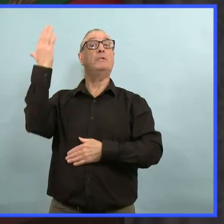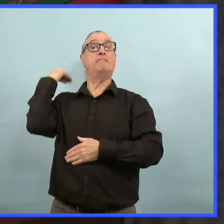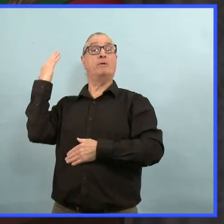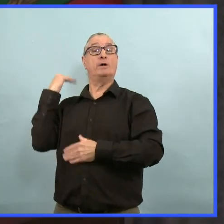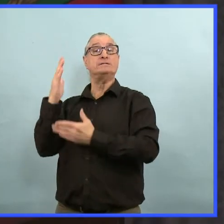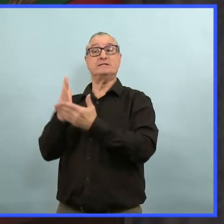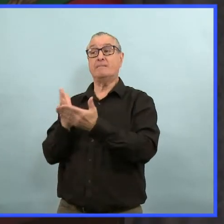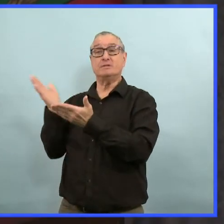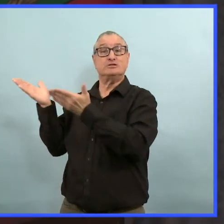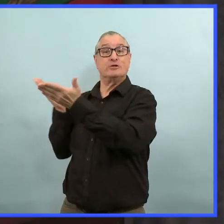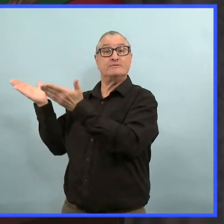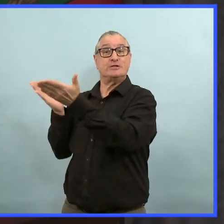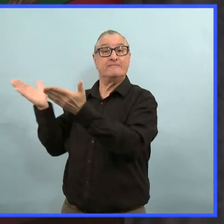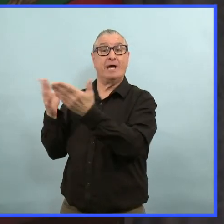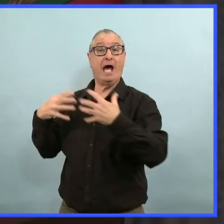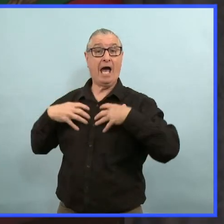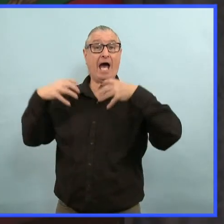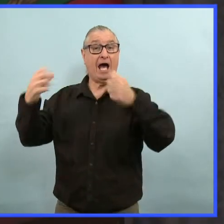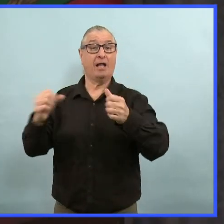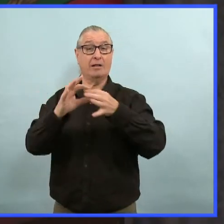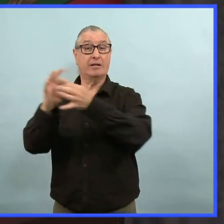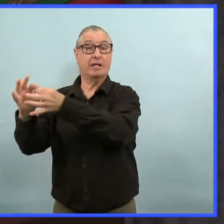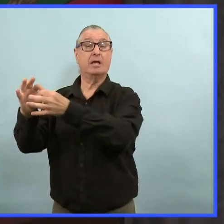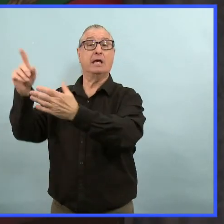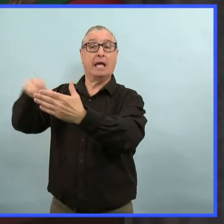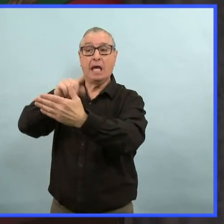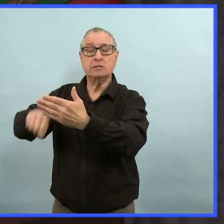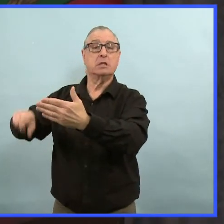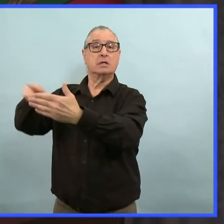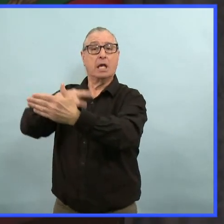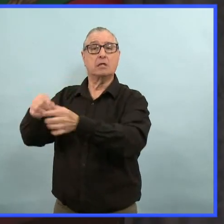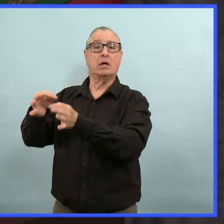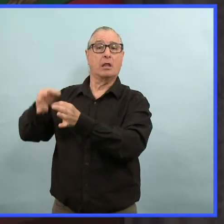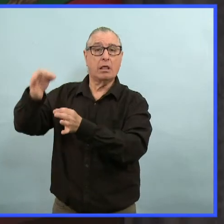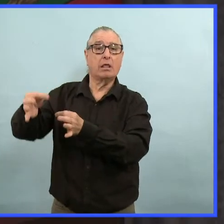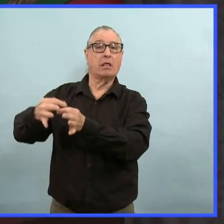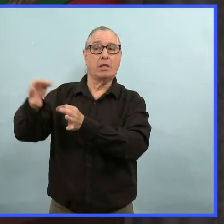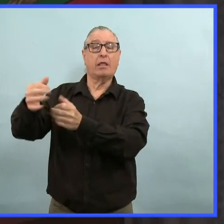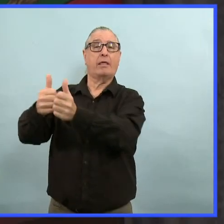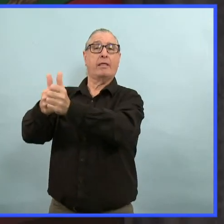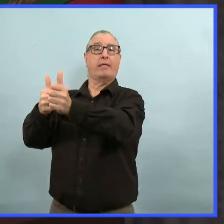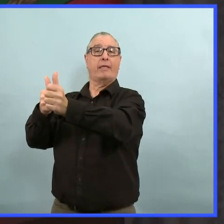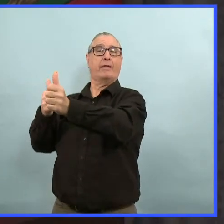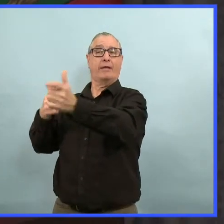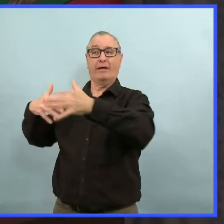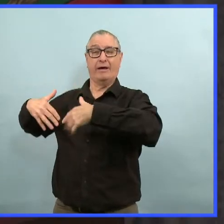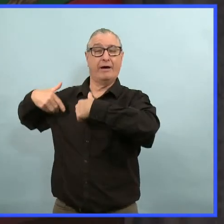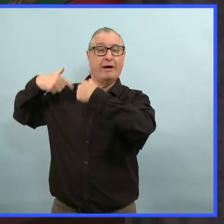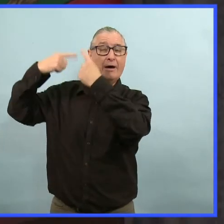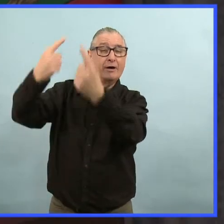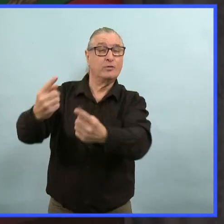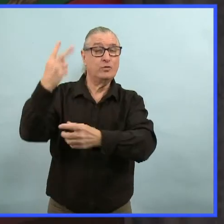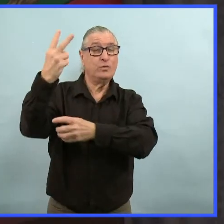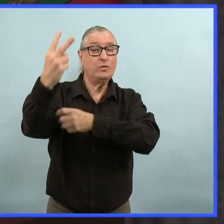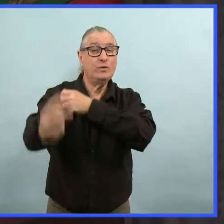delays or have been postponed over the past two years this will increase the number of routine